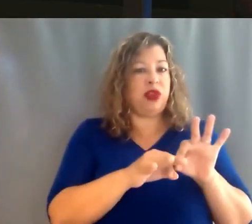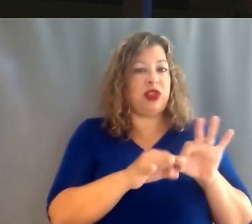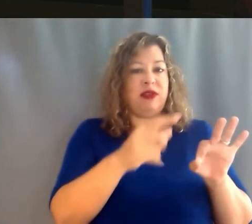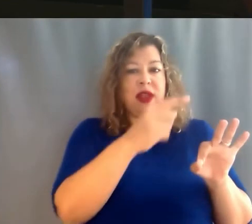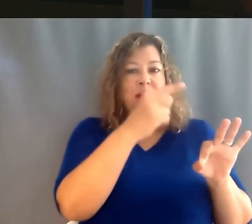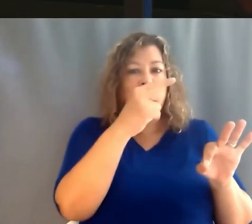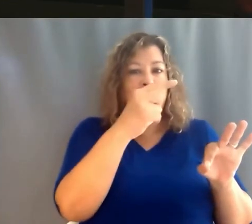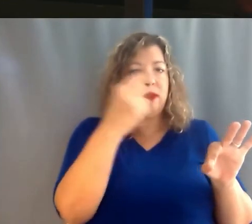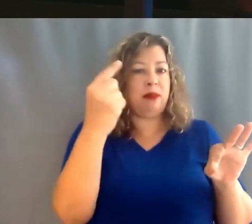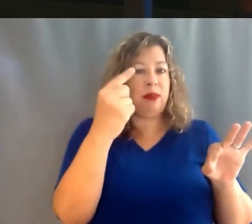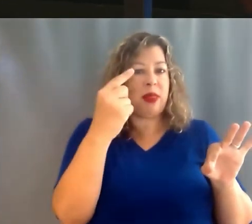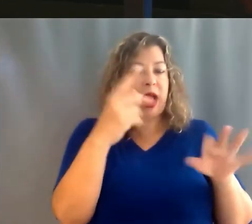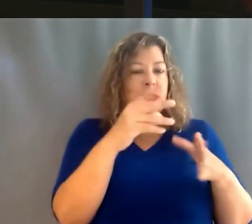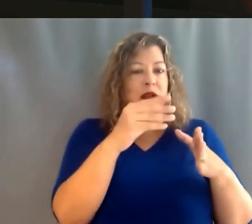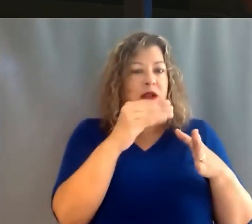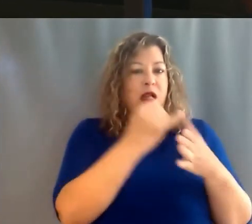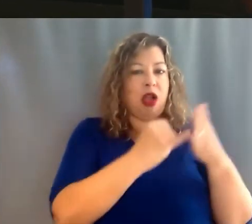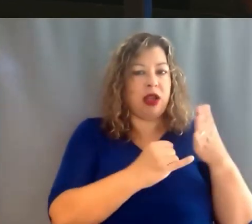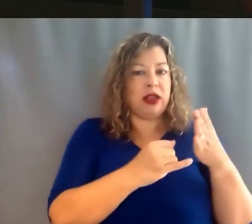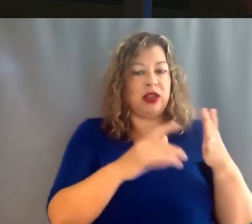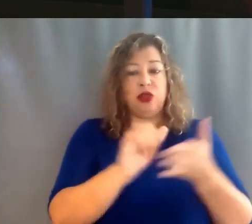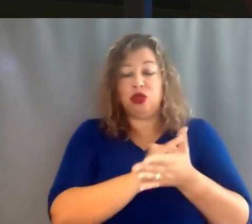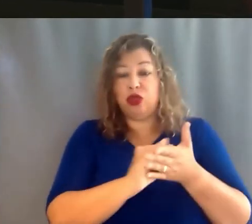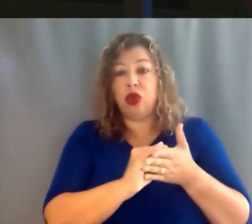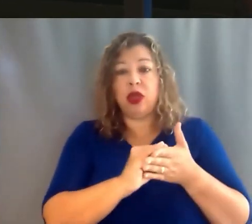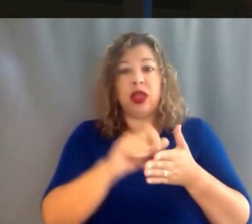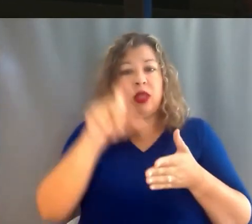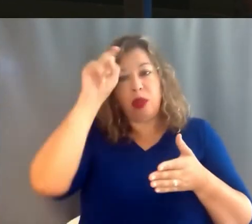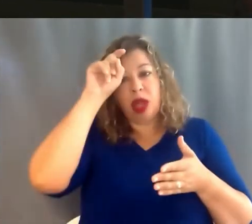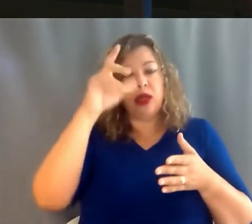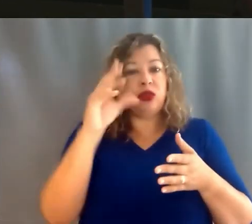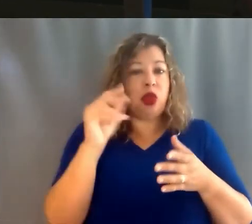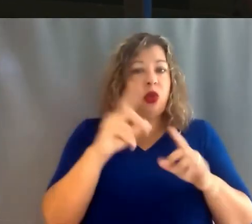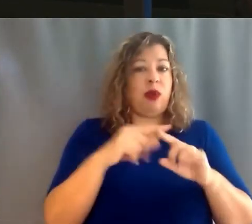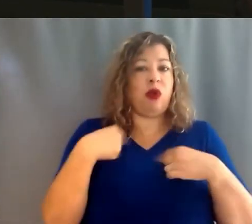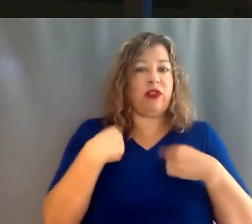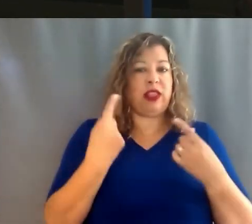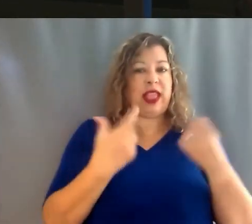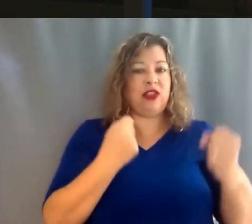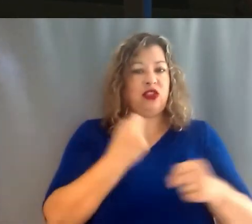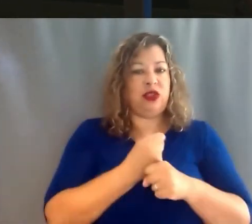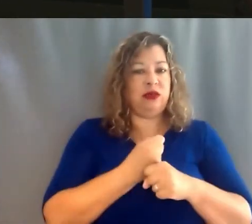Not New York City, the Bronx, but all school spaces. The conversation over the past year -- the conversation